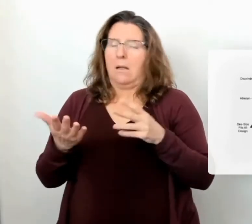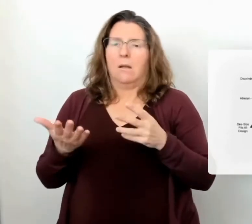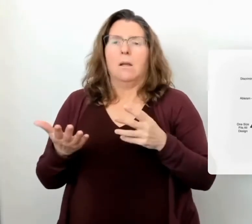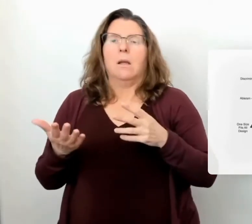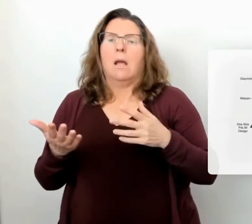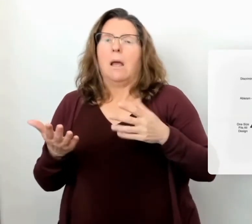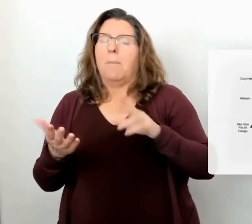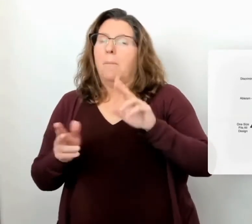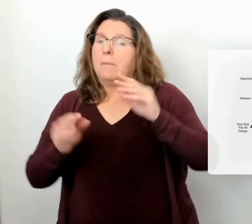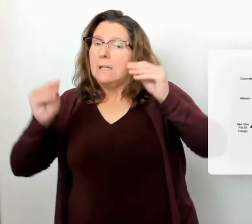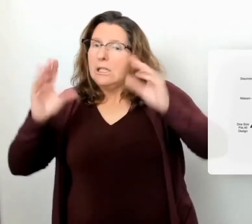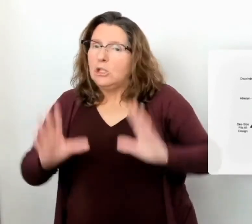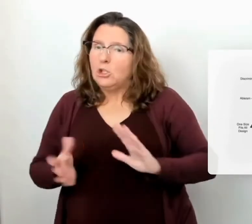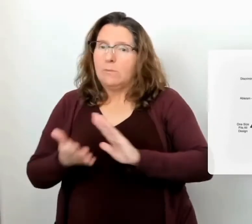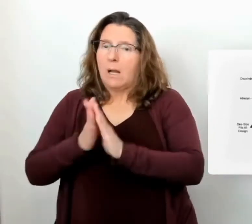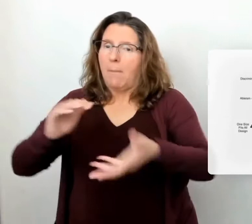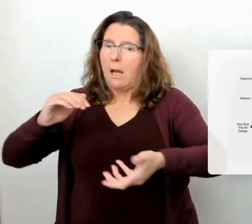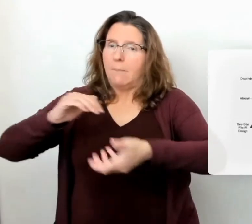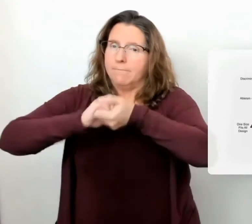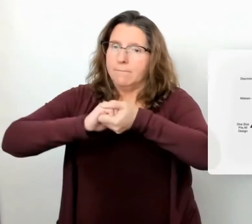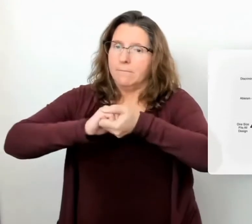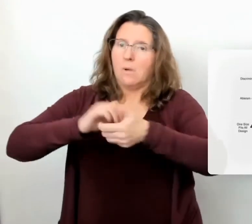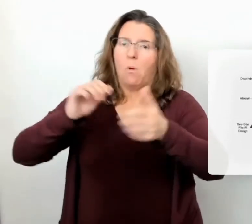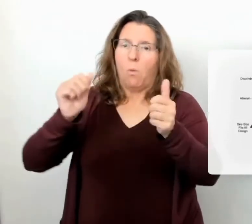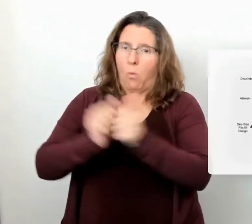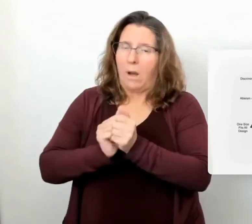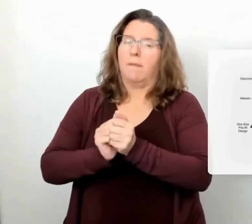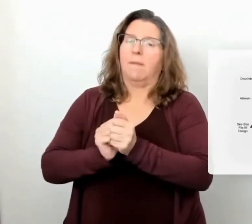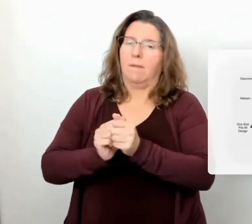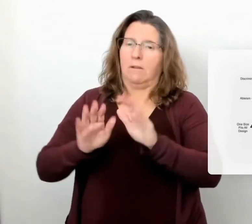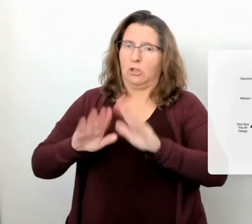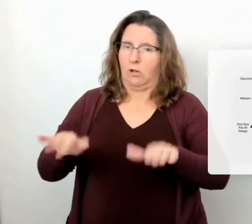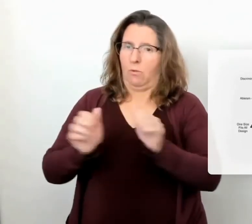In this model teachers work as allies with the student.